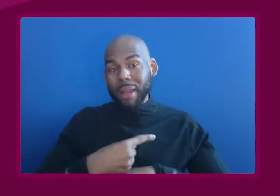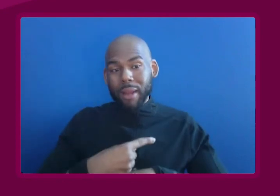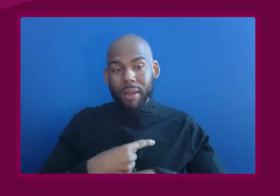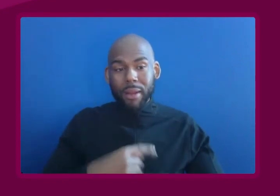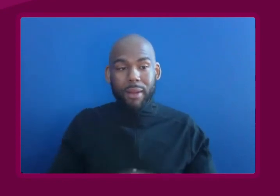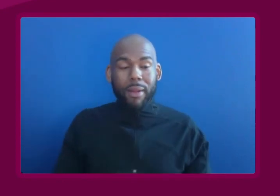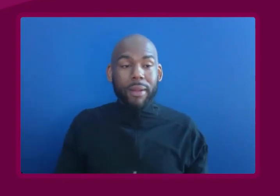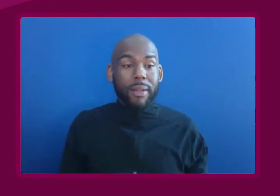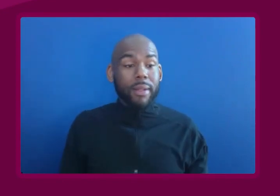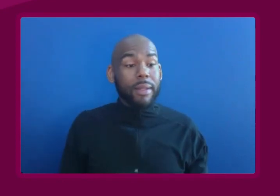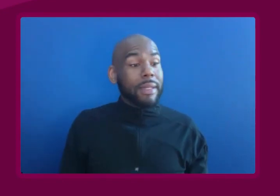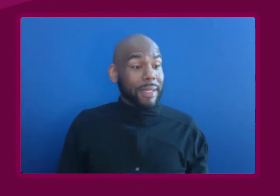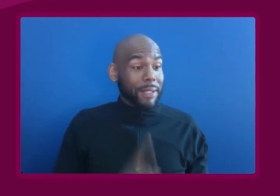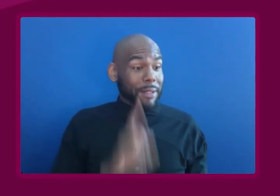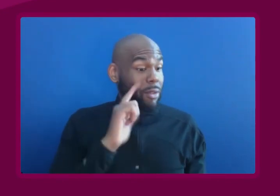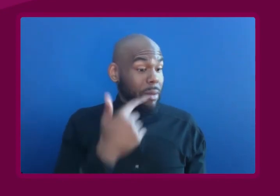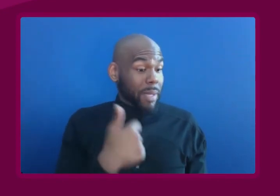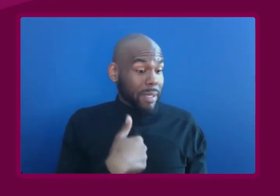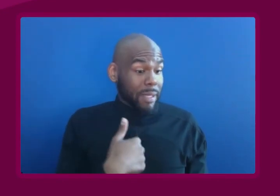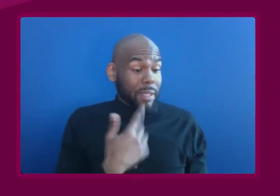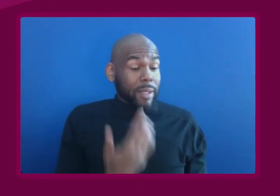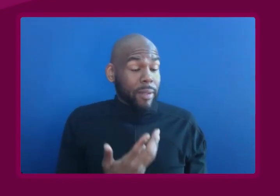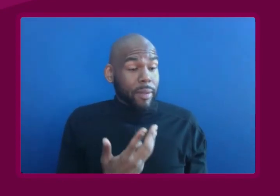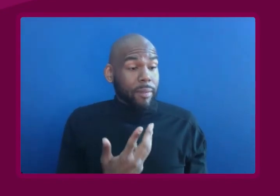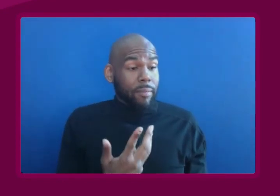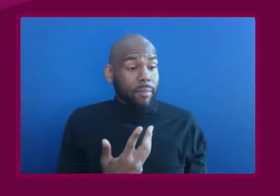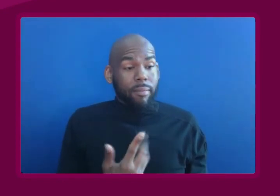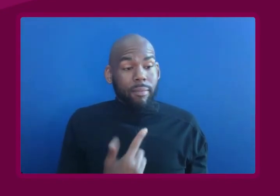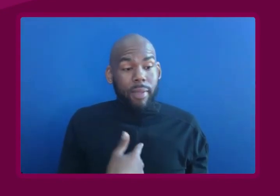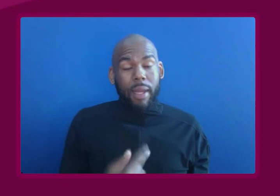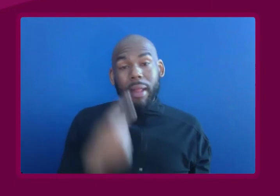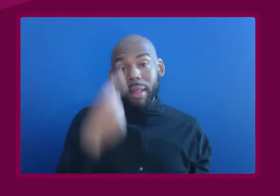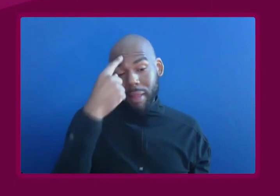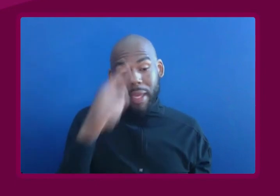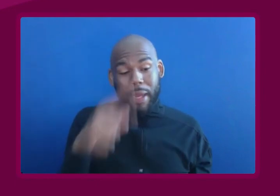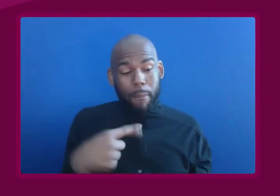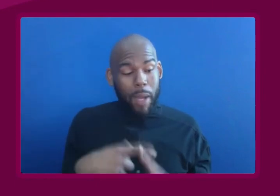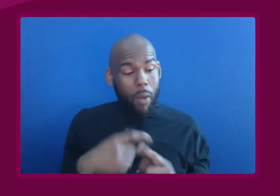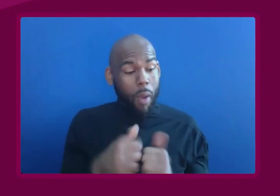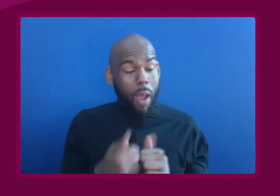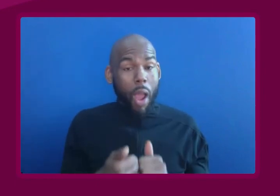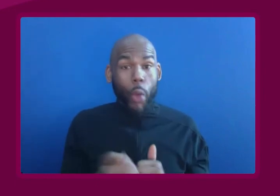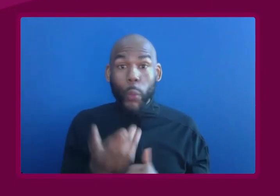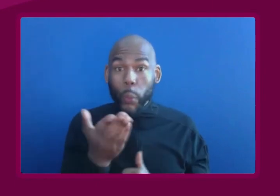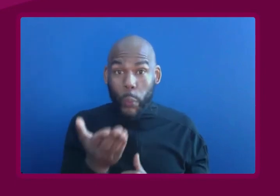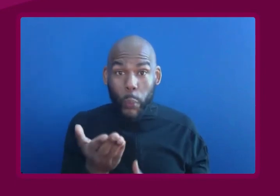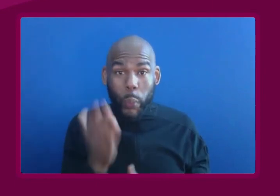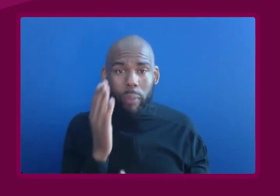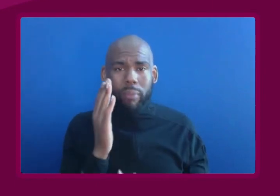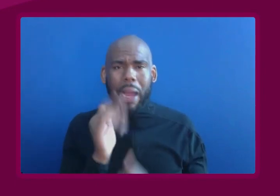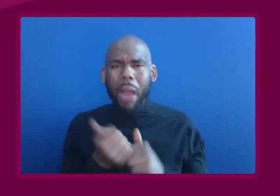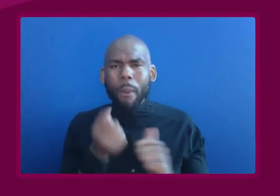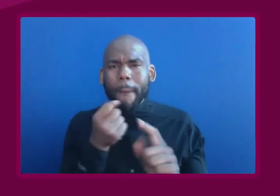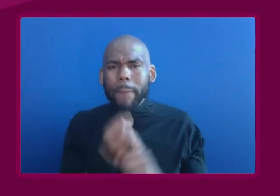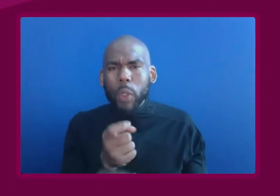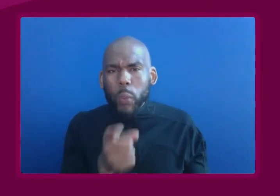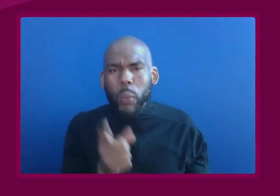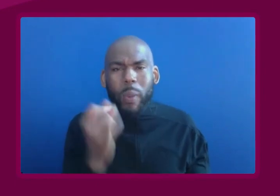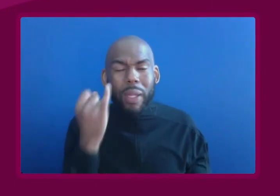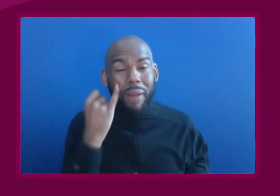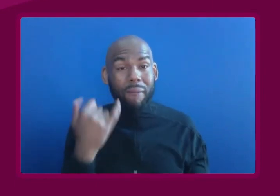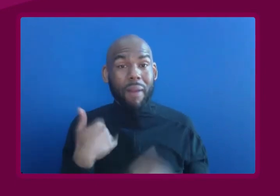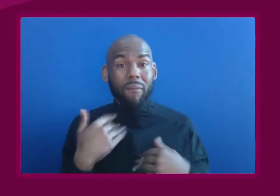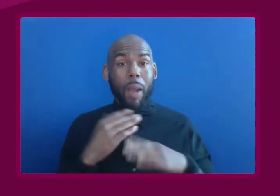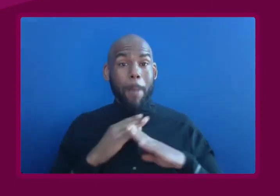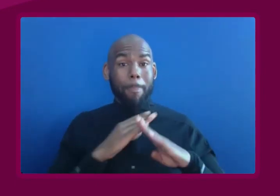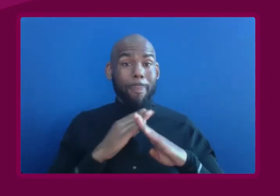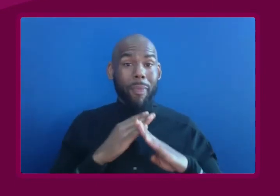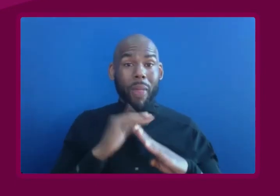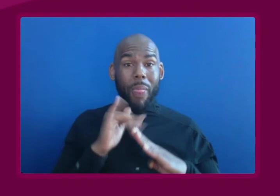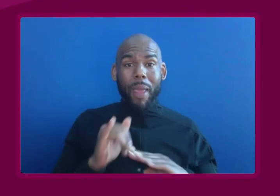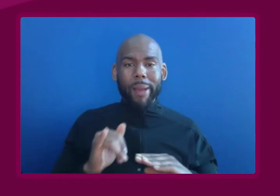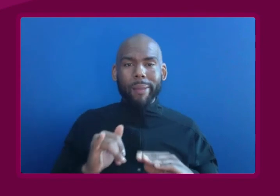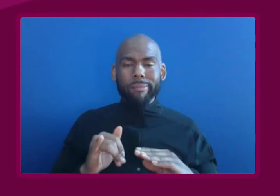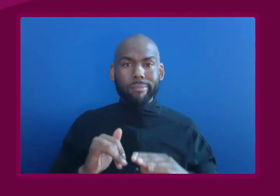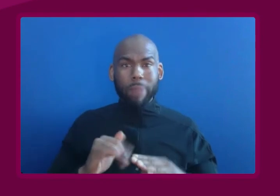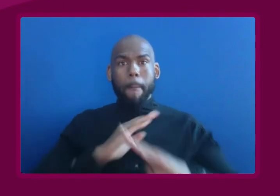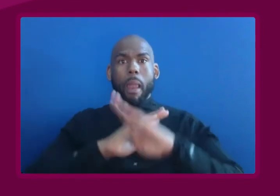And for me, think about how you would be impacted if there were a barrier that prevented access.